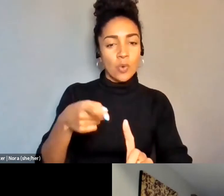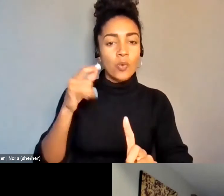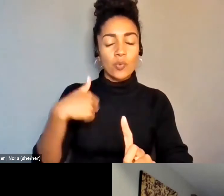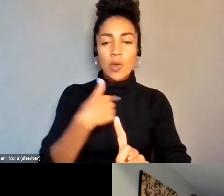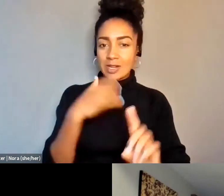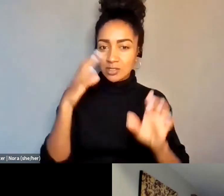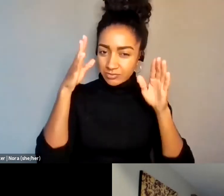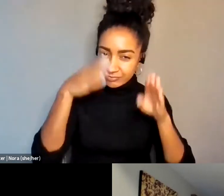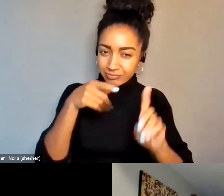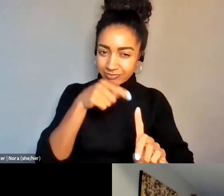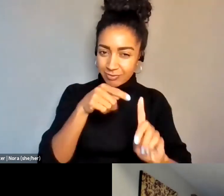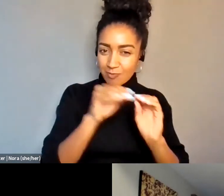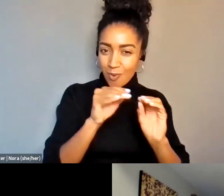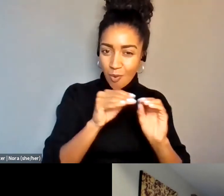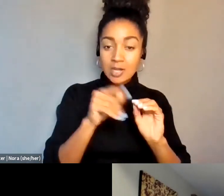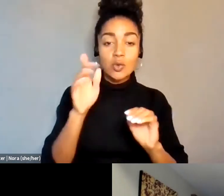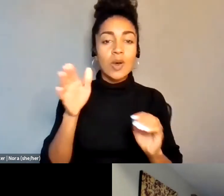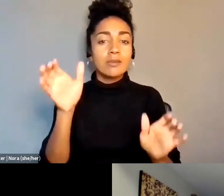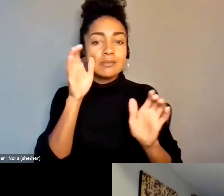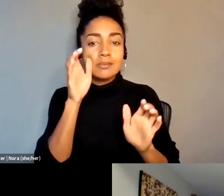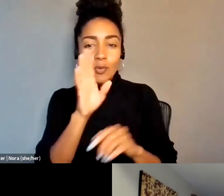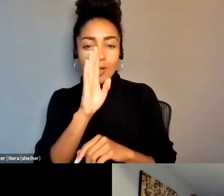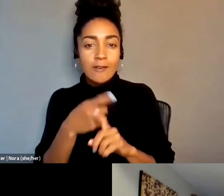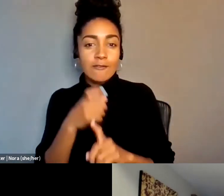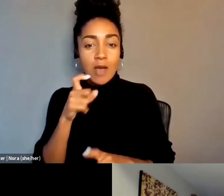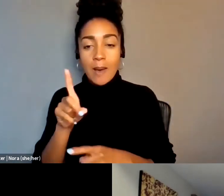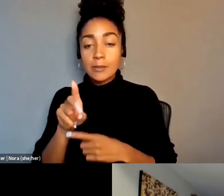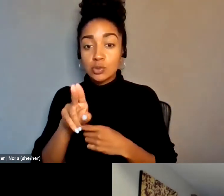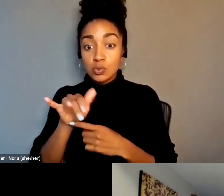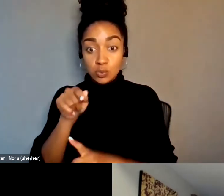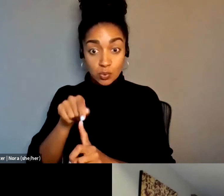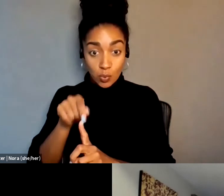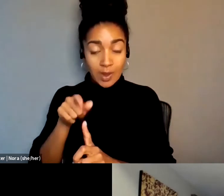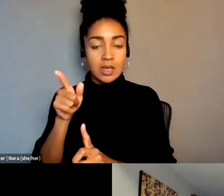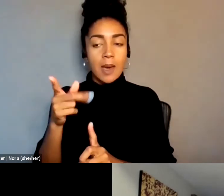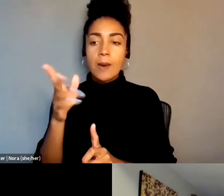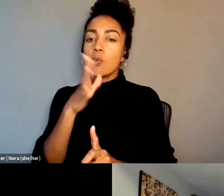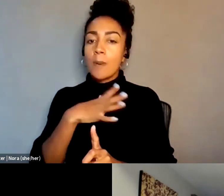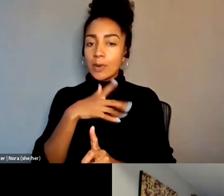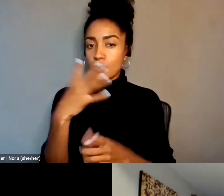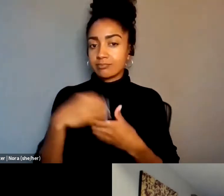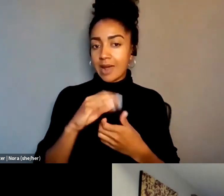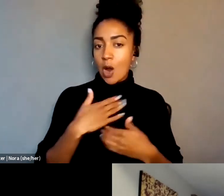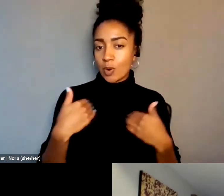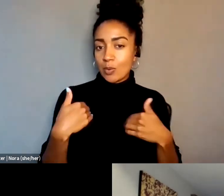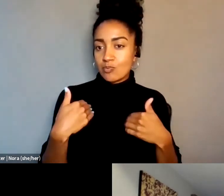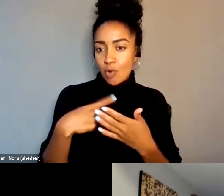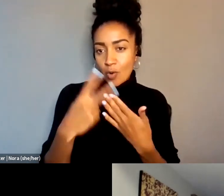a young woman that participates in our program a little bit later today about about some of that. But those are the things that come to mind when we think about what works and how we're